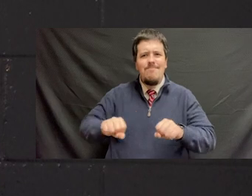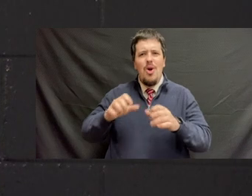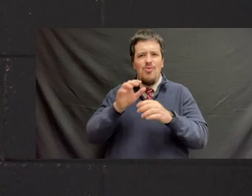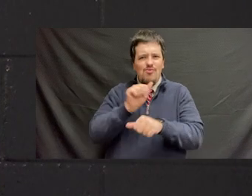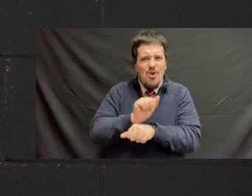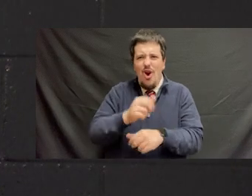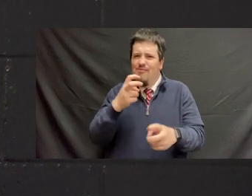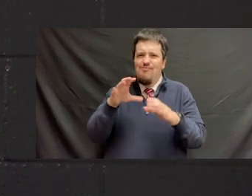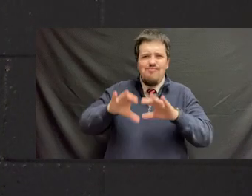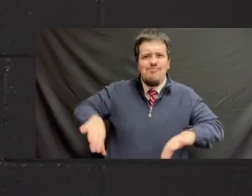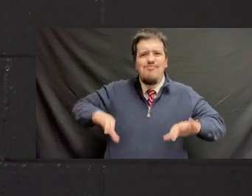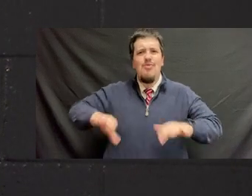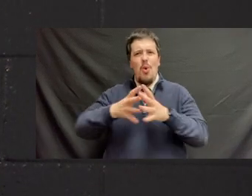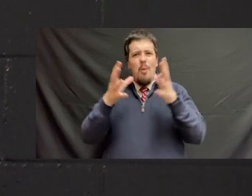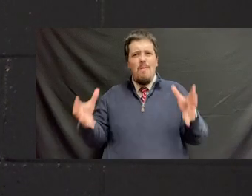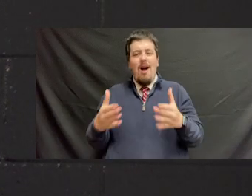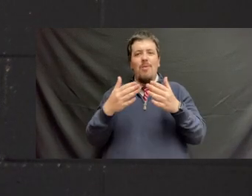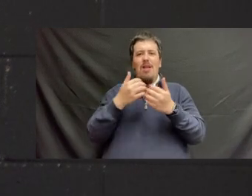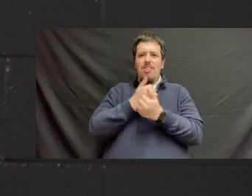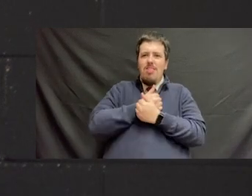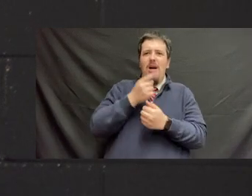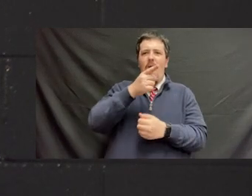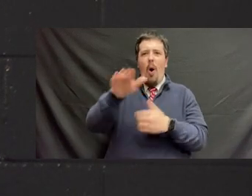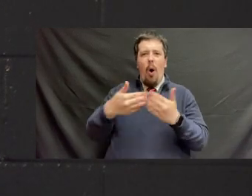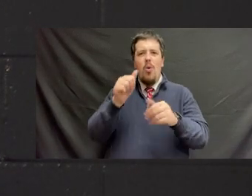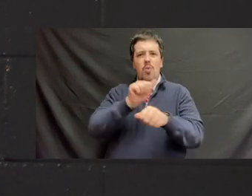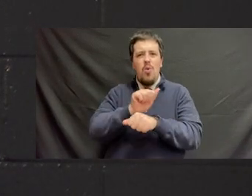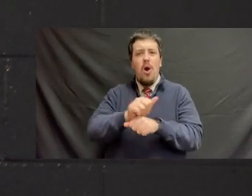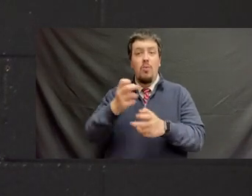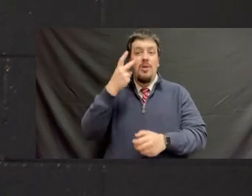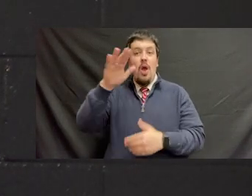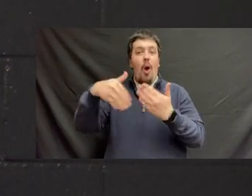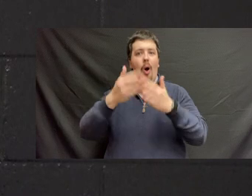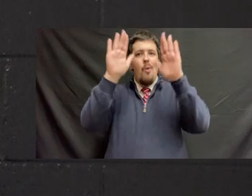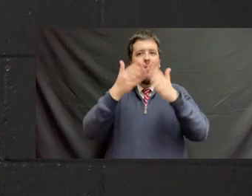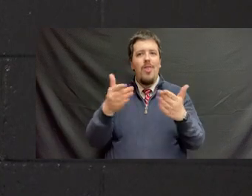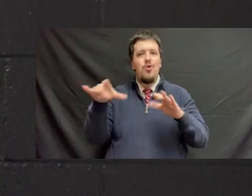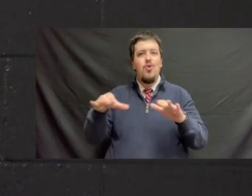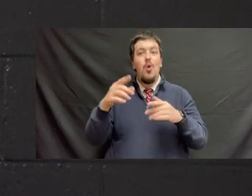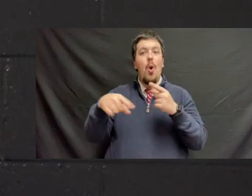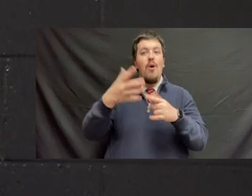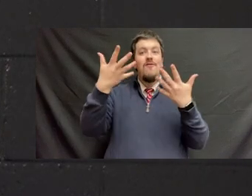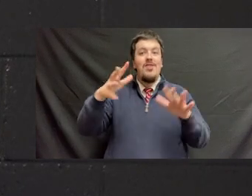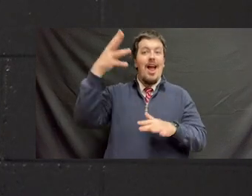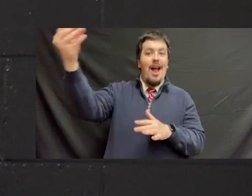We talk about you all the time, about all the good work you do, and how much we love our students, and we love to see all the great things that they do once they get out,